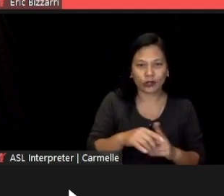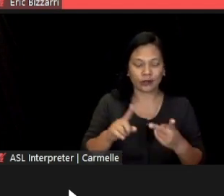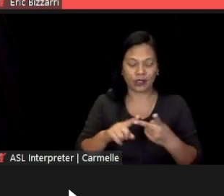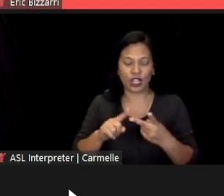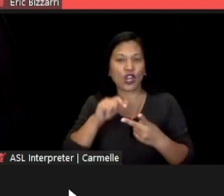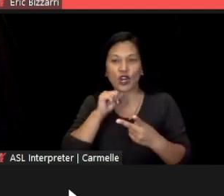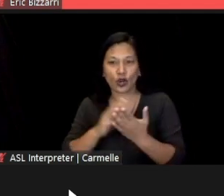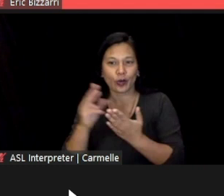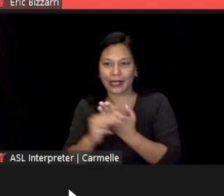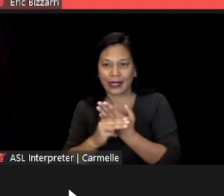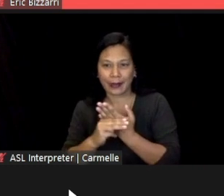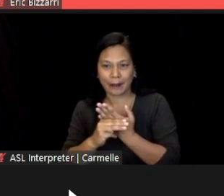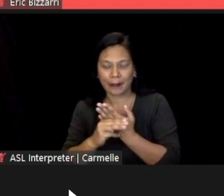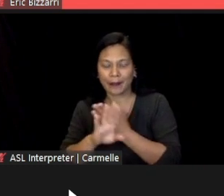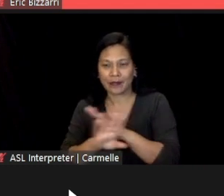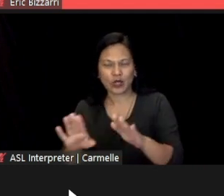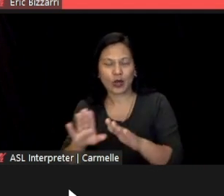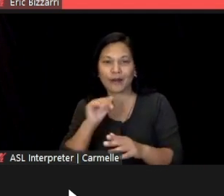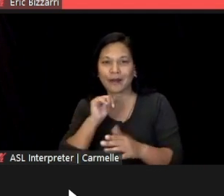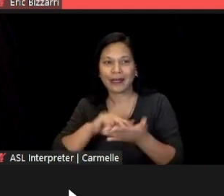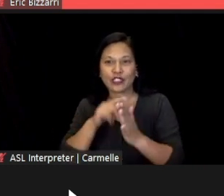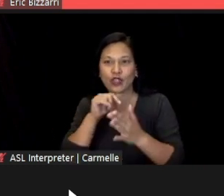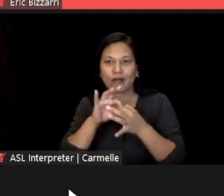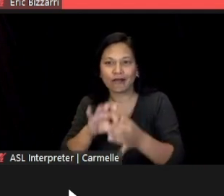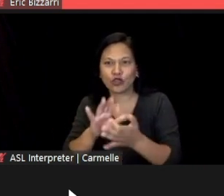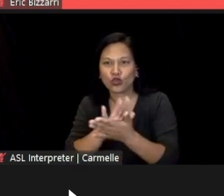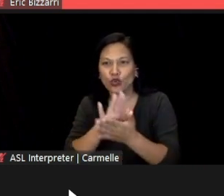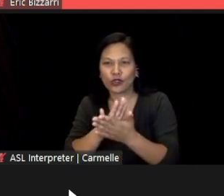we're not there for educational purposes, research and development.